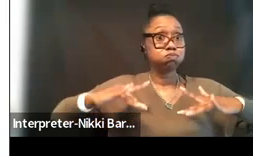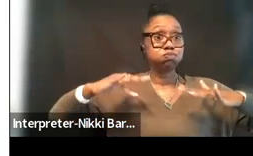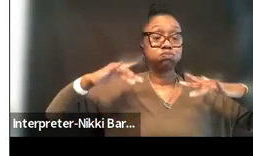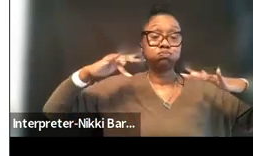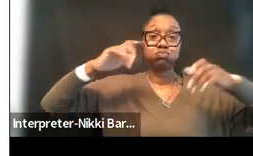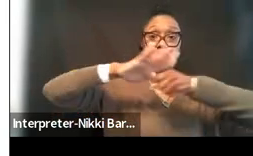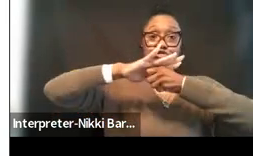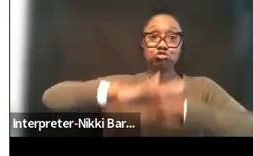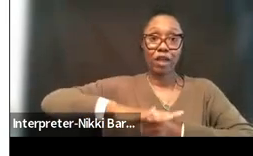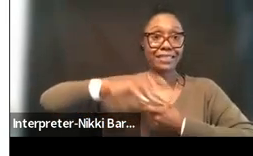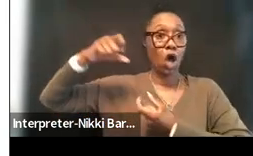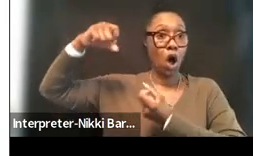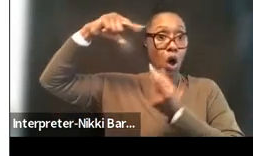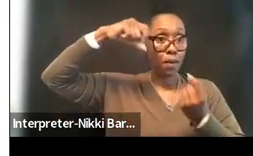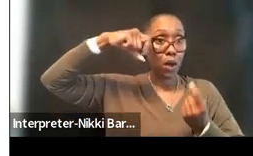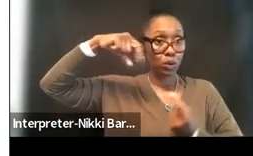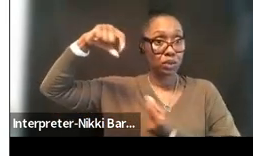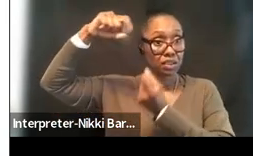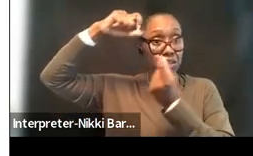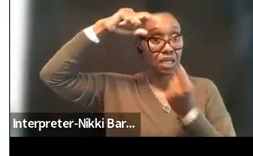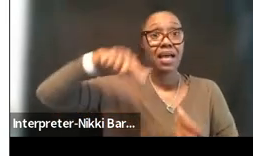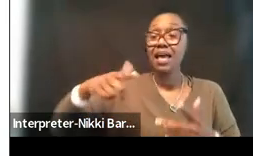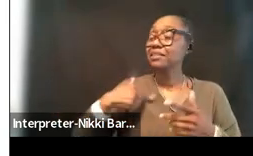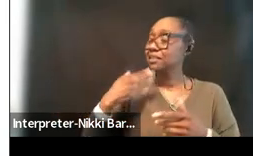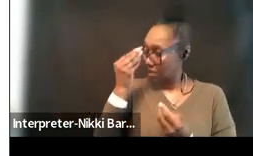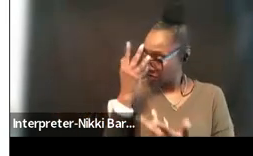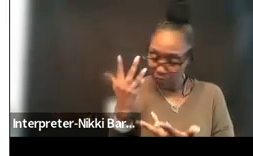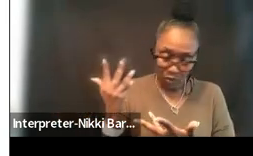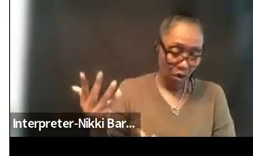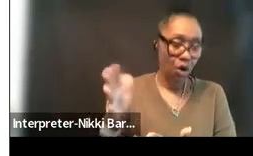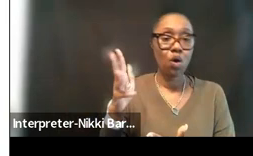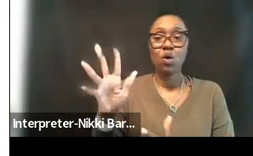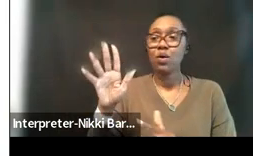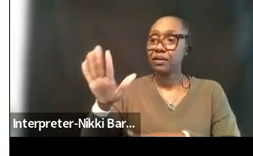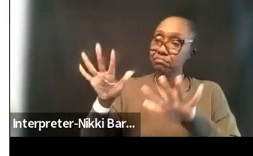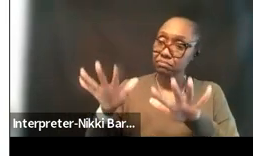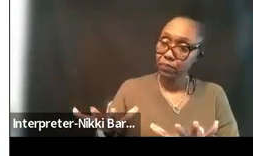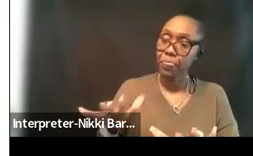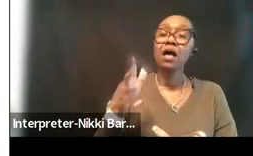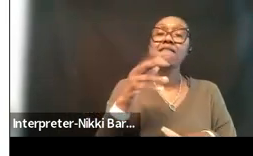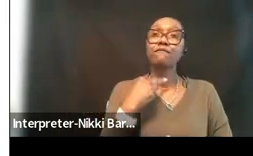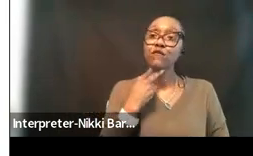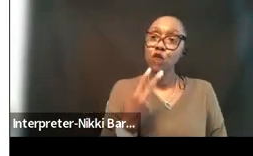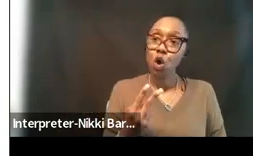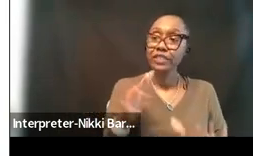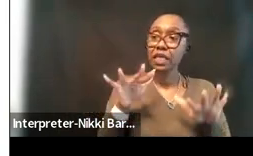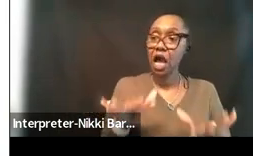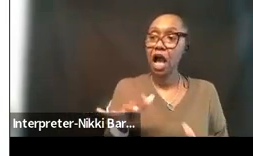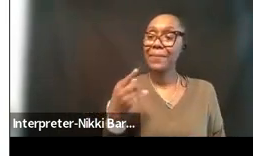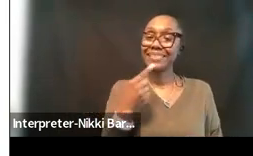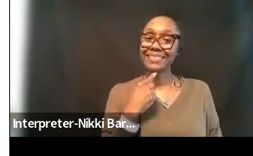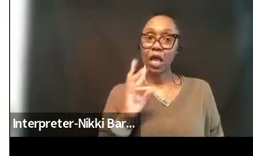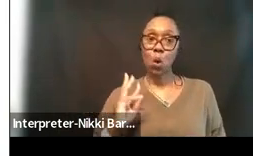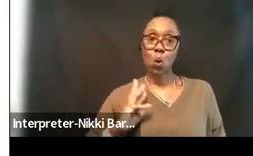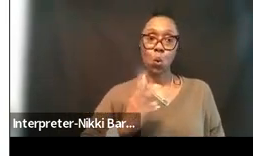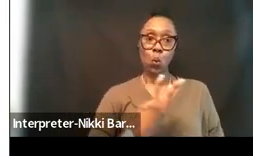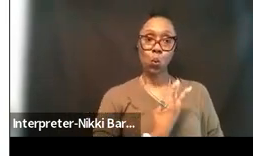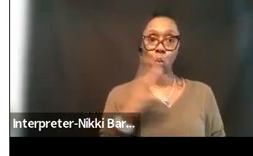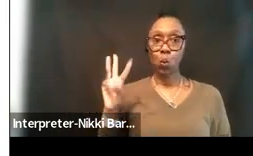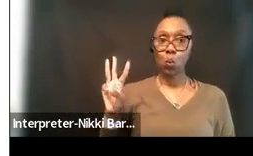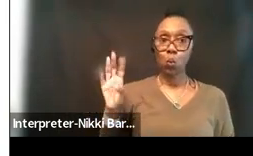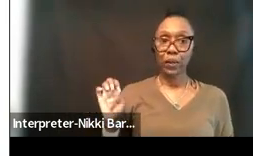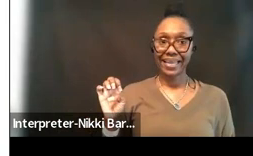So let them know there's lots of time. Have your voice be calm and patient and use we language and whatever tools you're using, use them together.